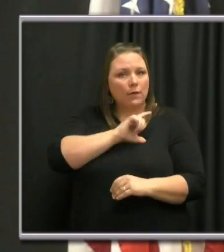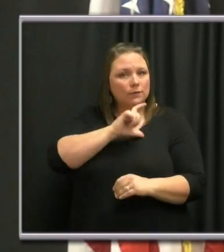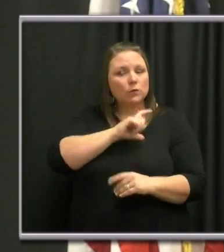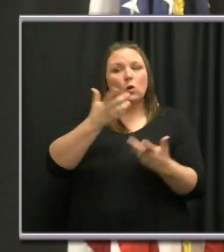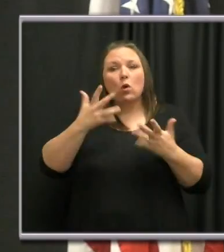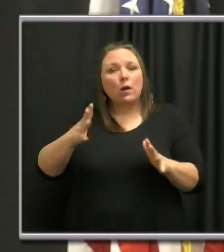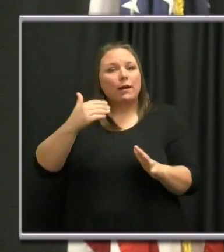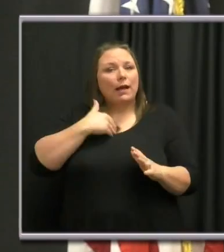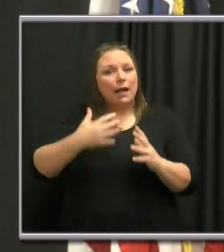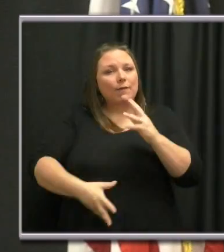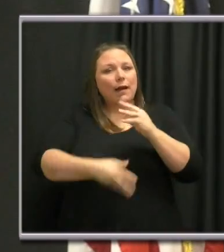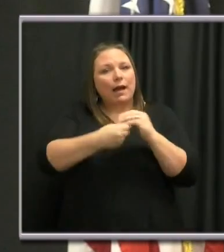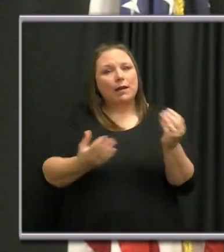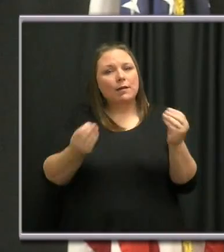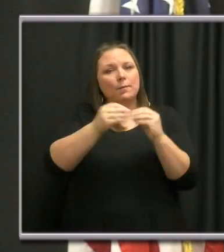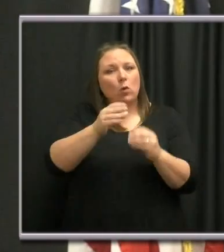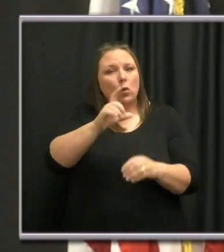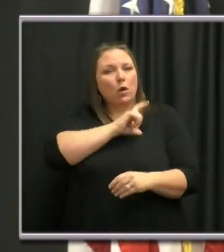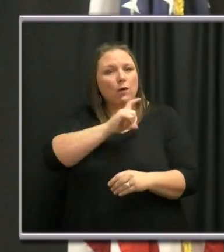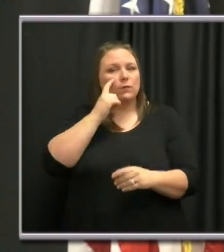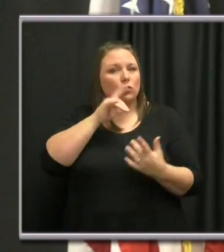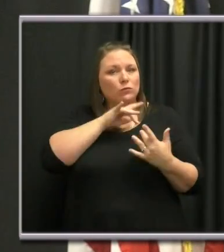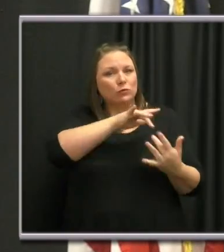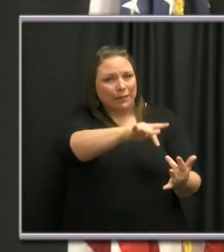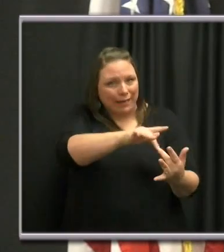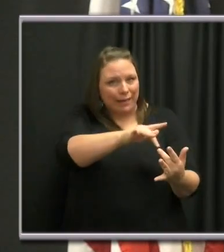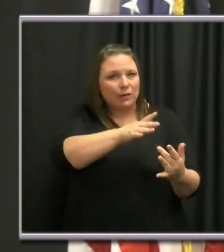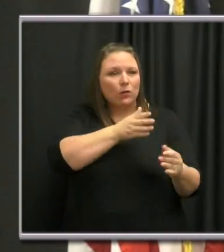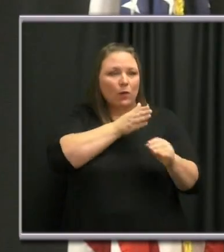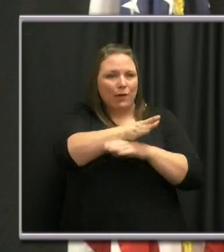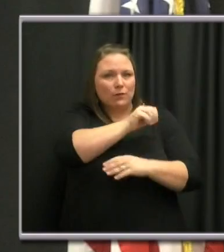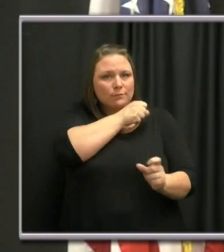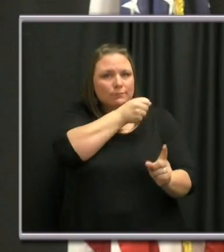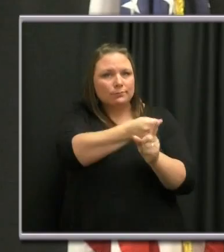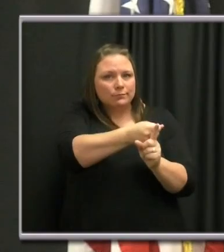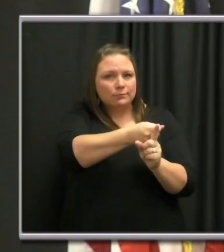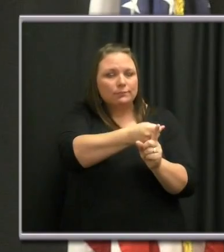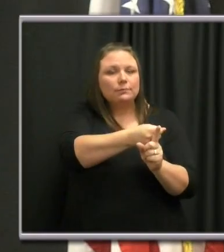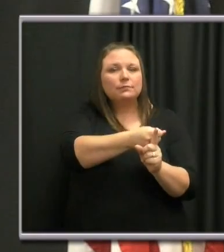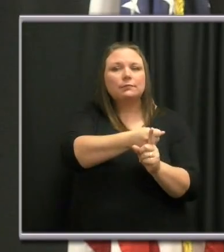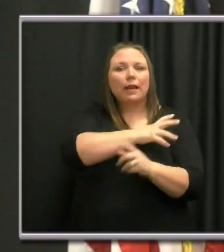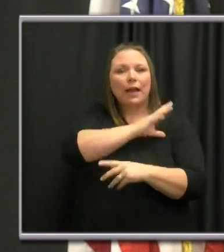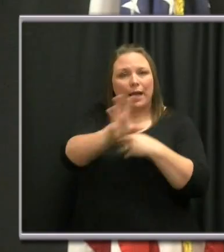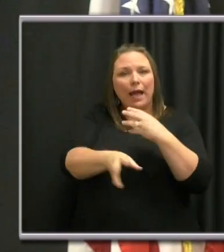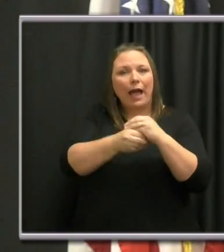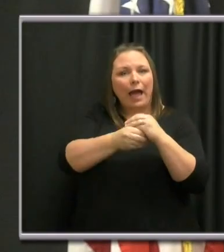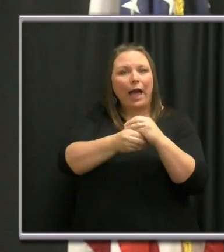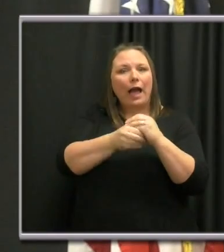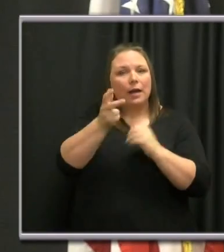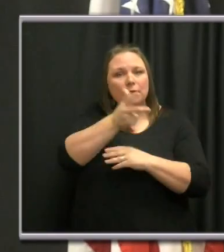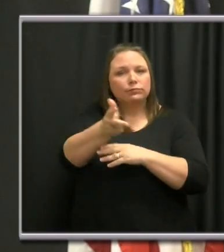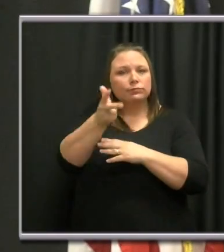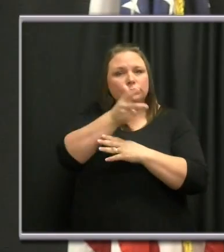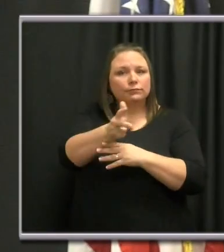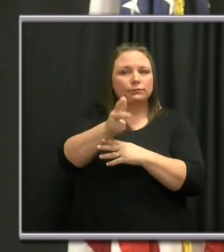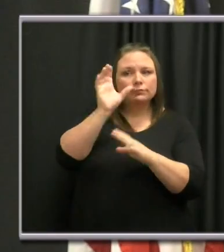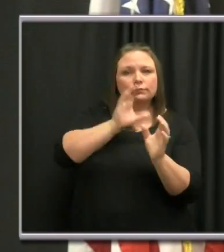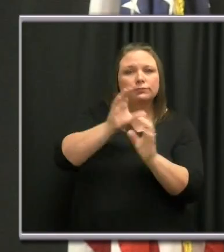OFFICERS- WE'RE WE'RE ALREADY RUNNING ADDITIONAL OFFICERS- FOR THE TORNADO IN THE